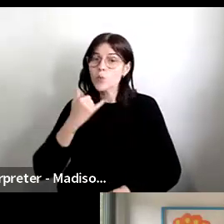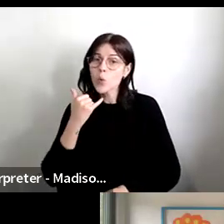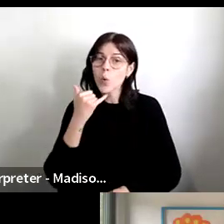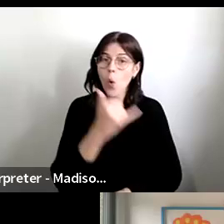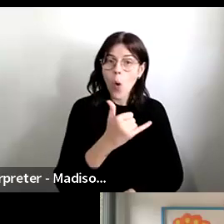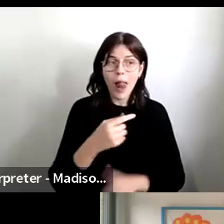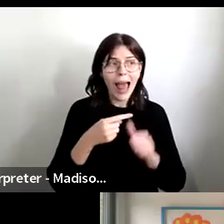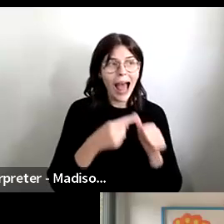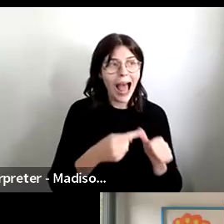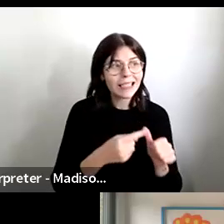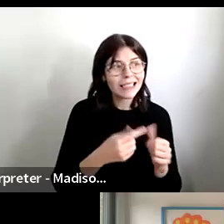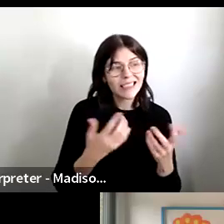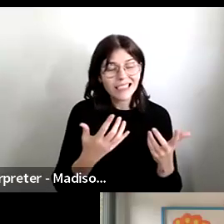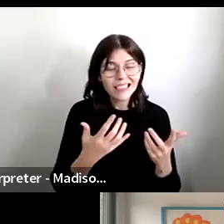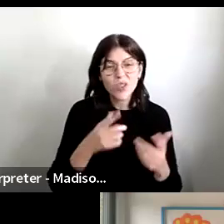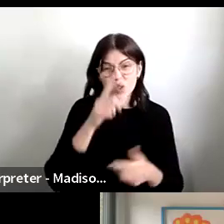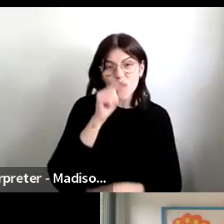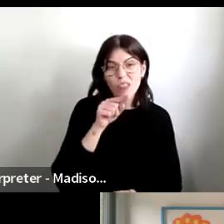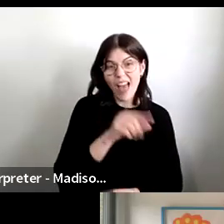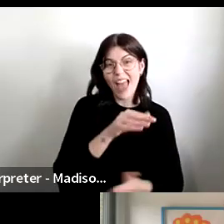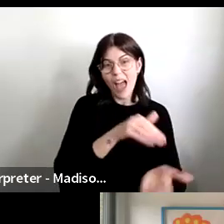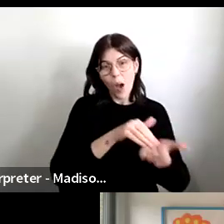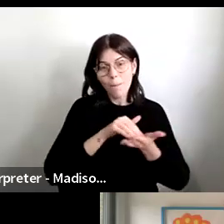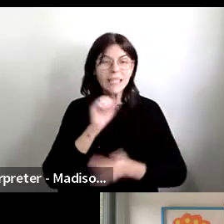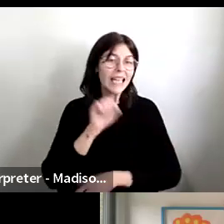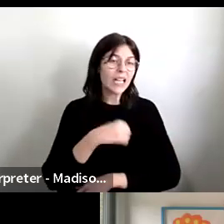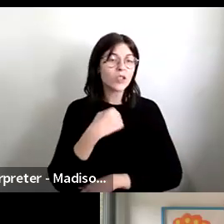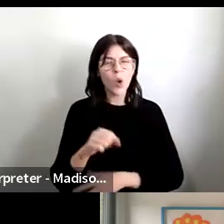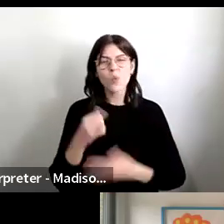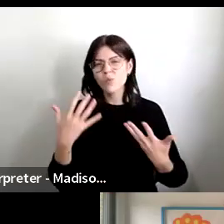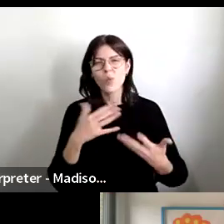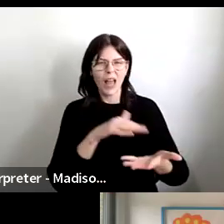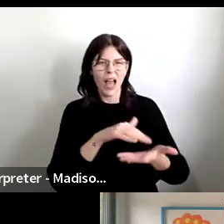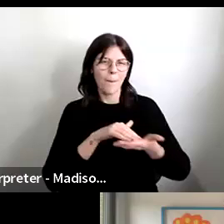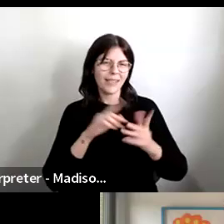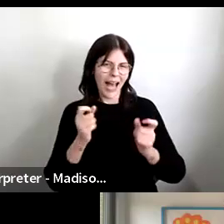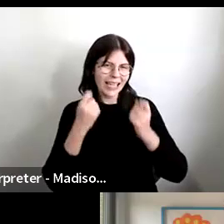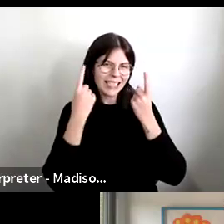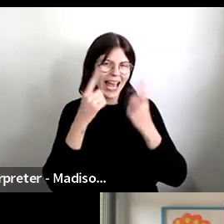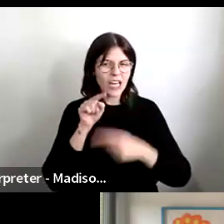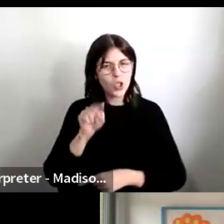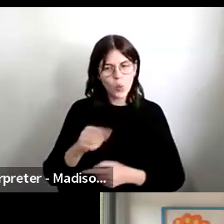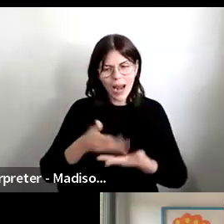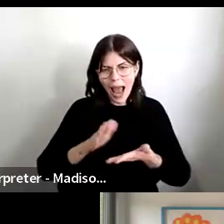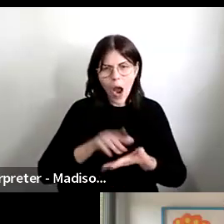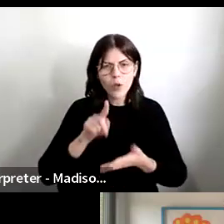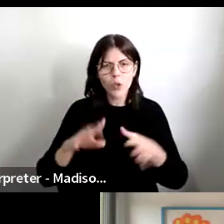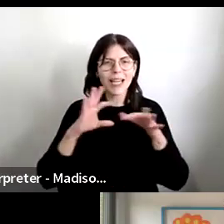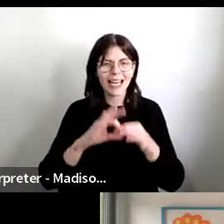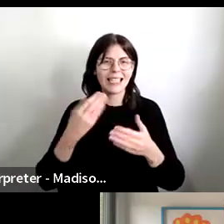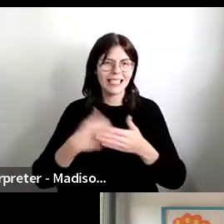assess this sort of thing, it helps us gauge that and where your connections are in the industry.